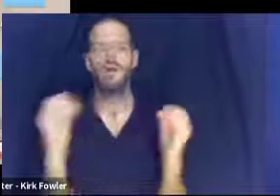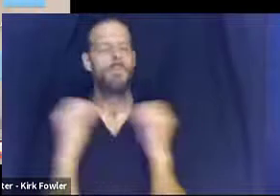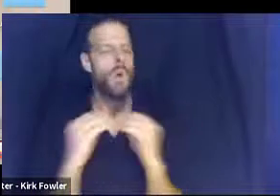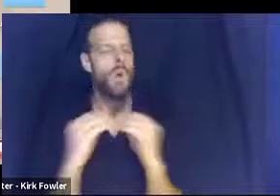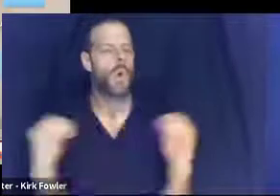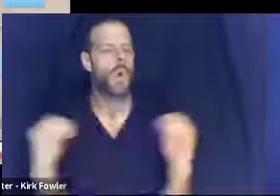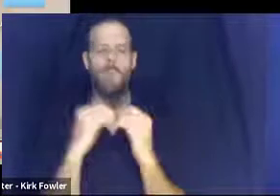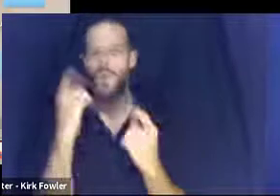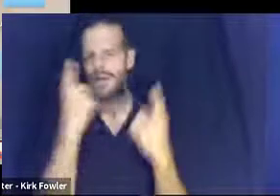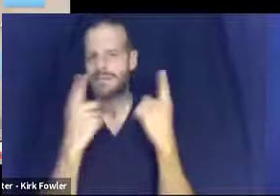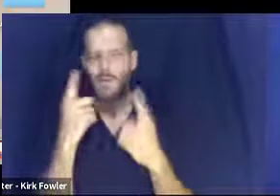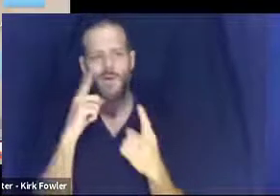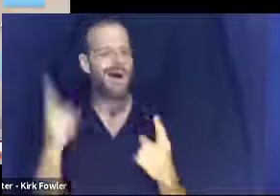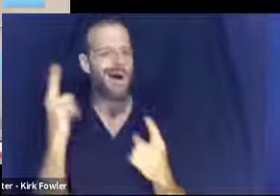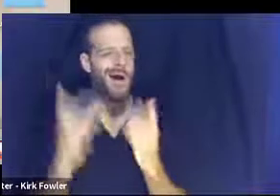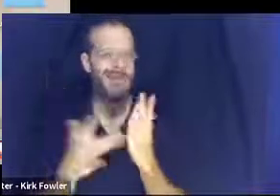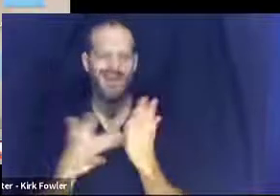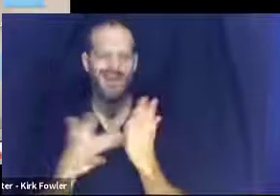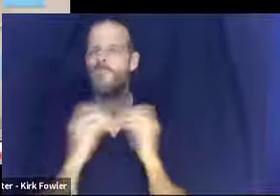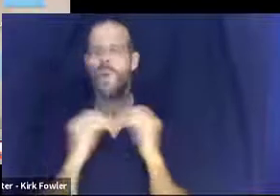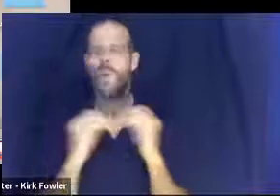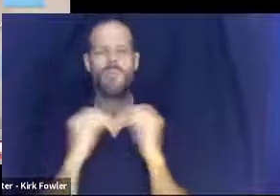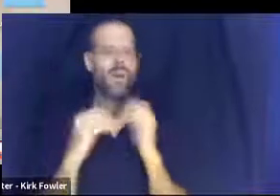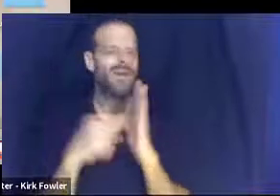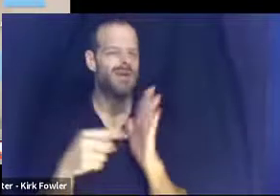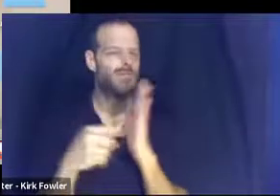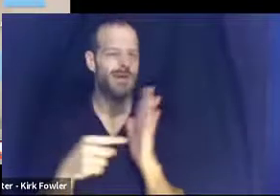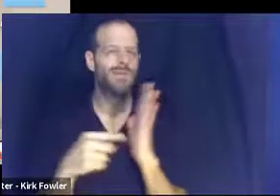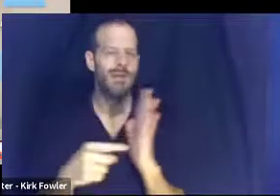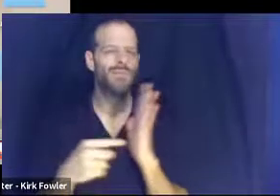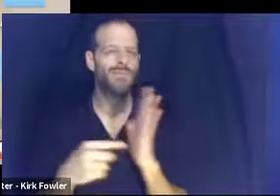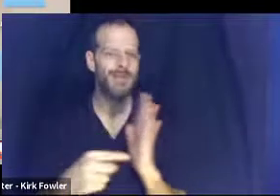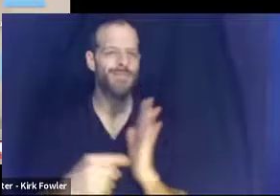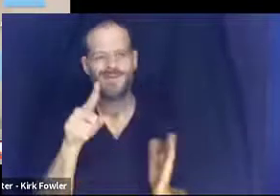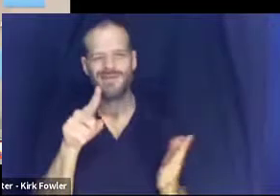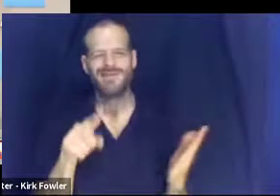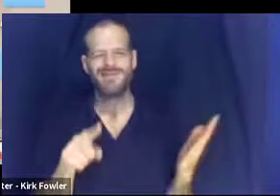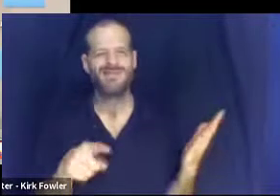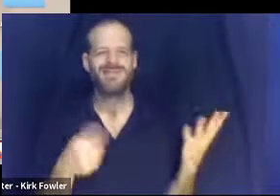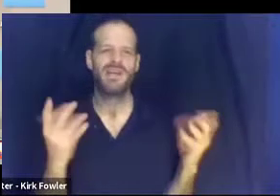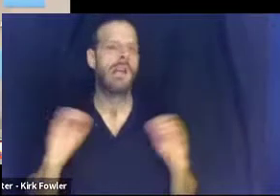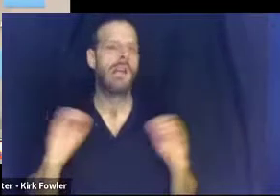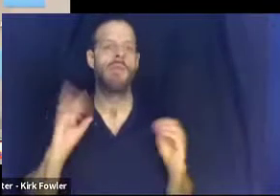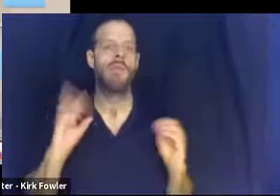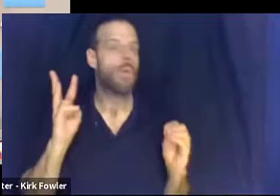There's just more examples of this stuff. Nothing too wild that you're missing here.